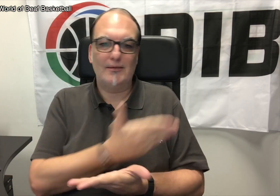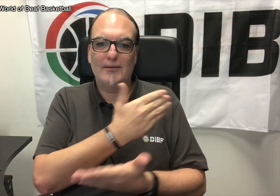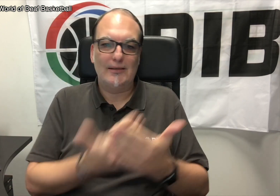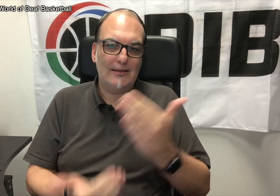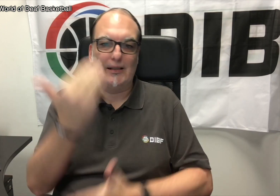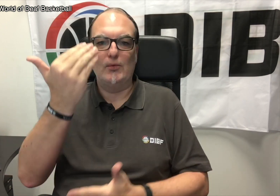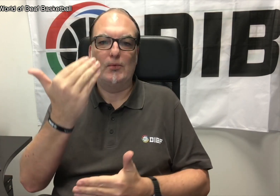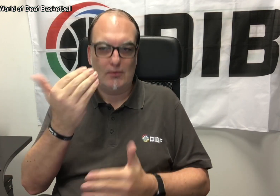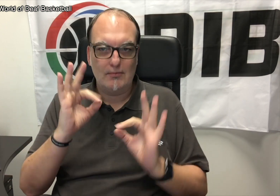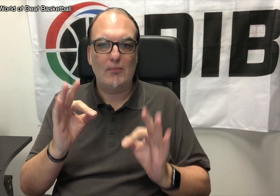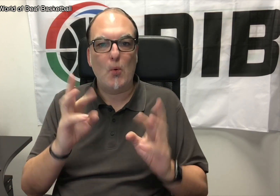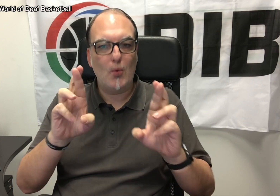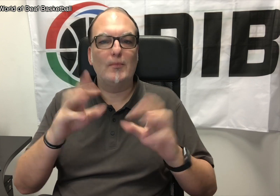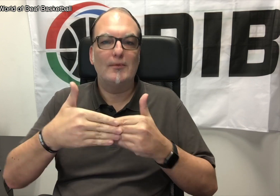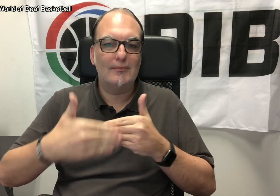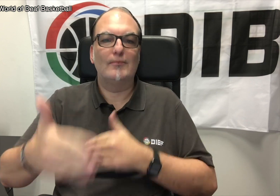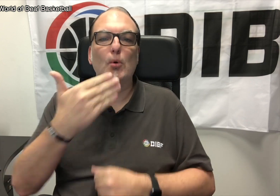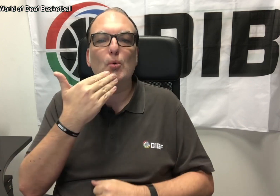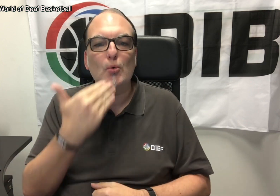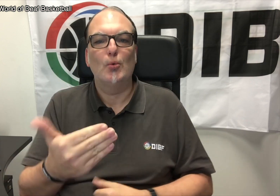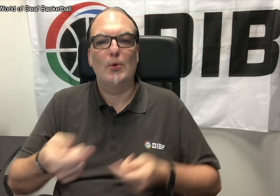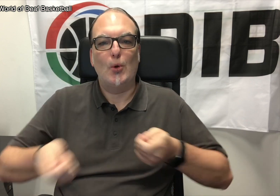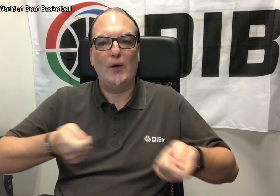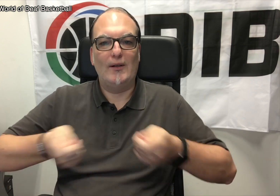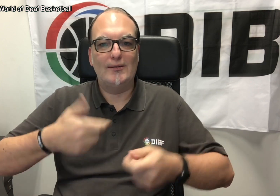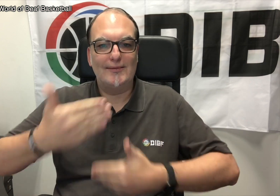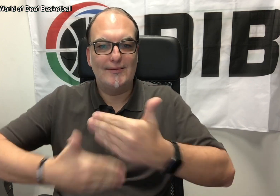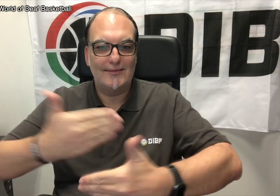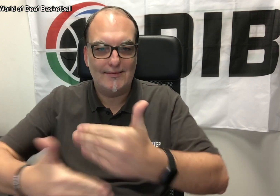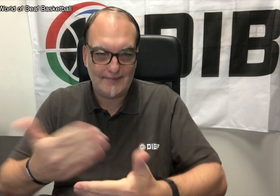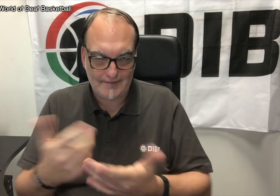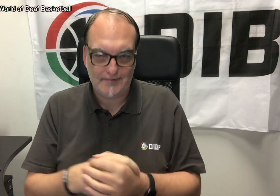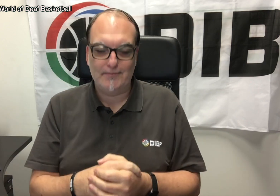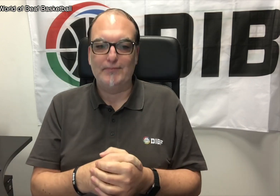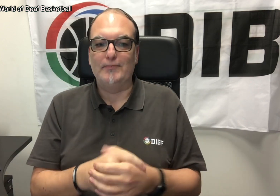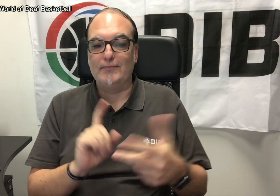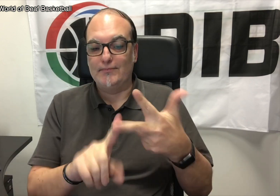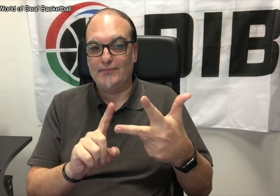best to start new and hope for new and good governance.